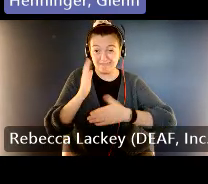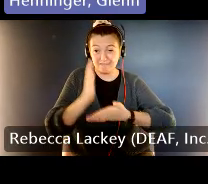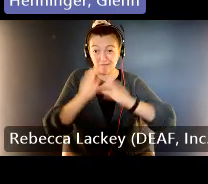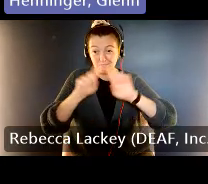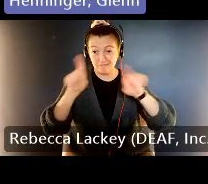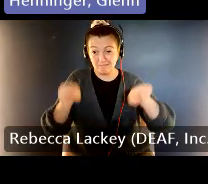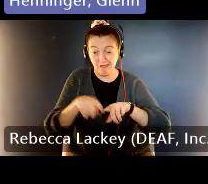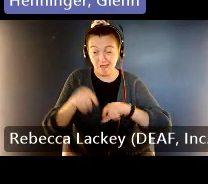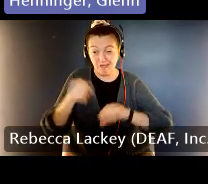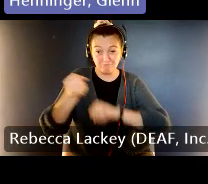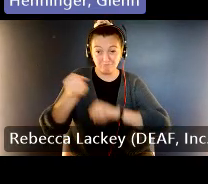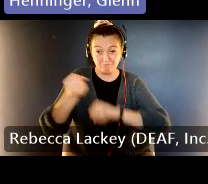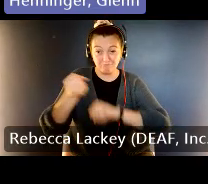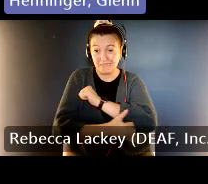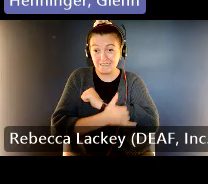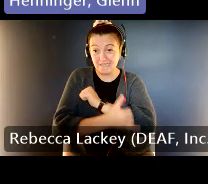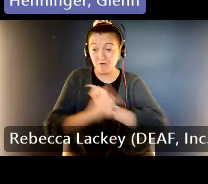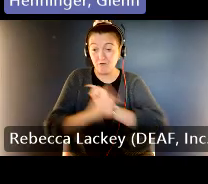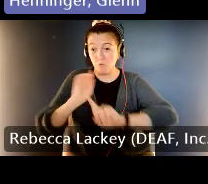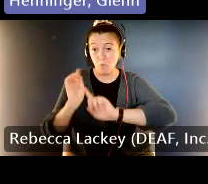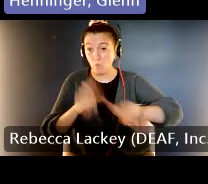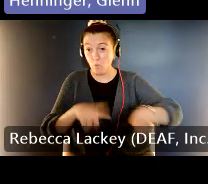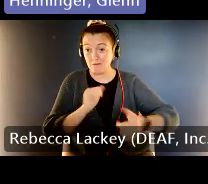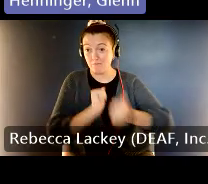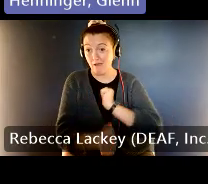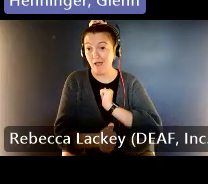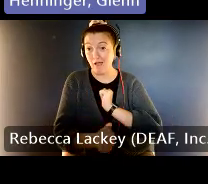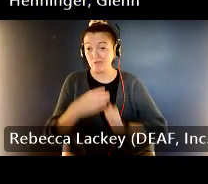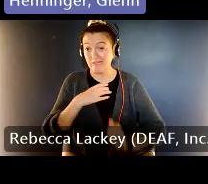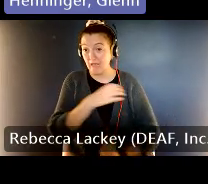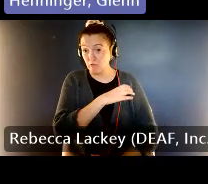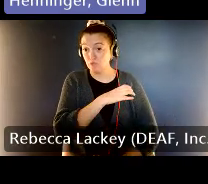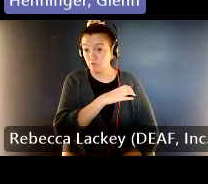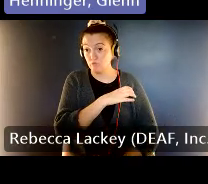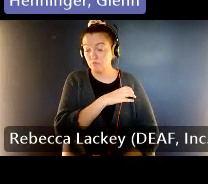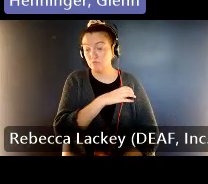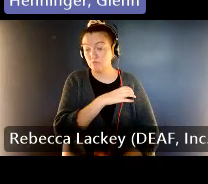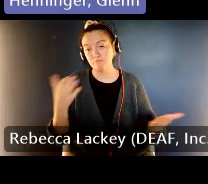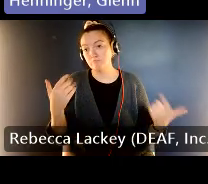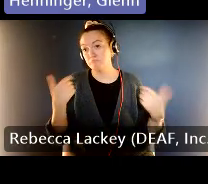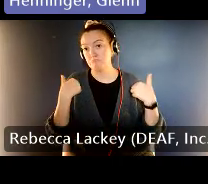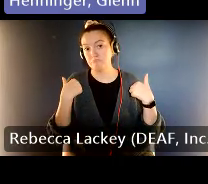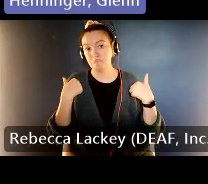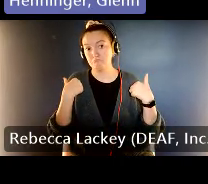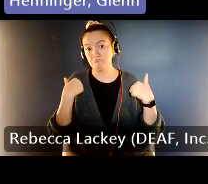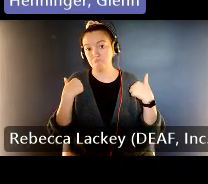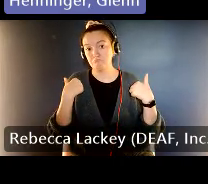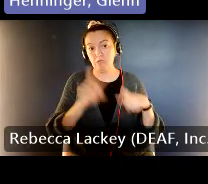an ordinance passed by the County Council. So we, we, we cannot just go out and remove them.